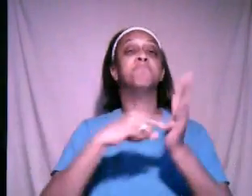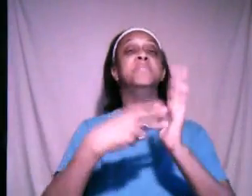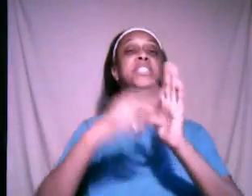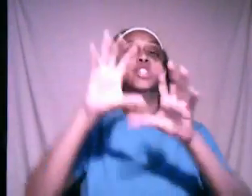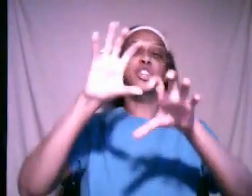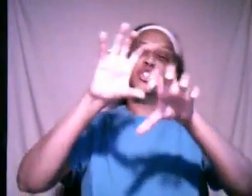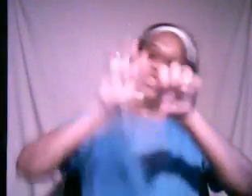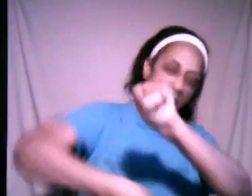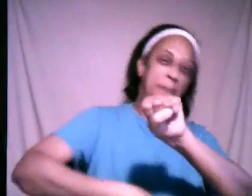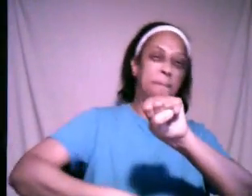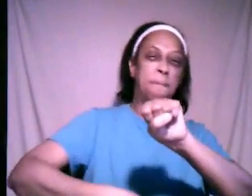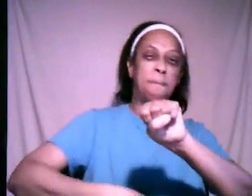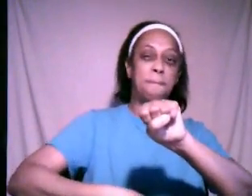(means forced rapes)